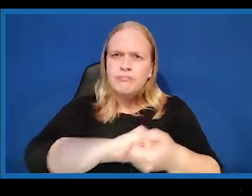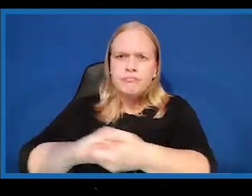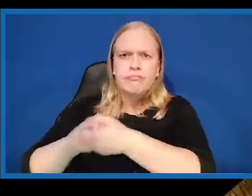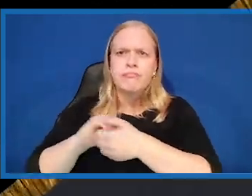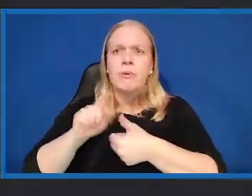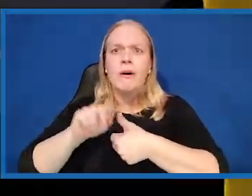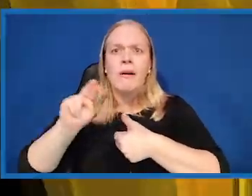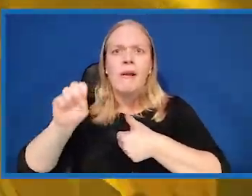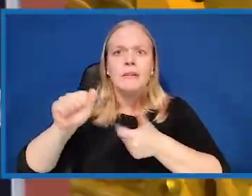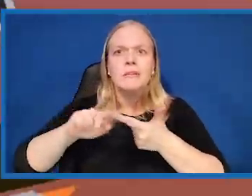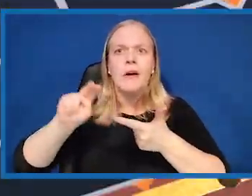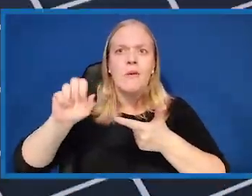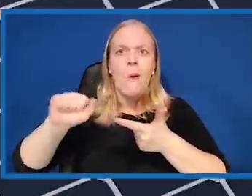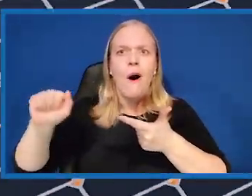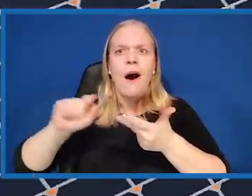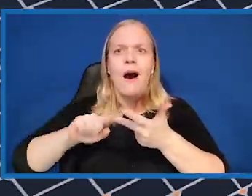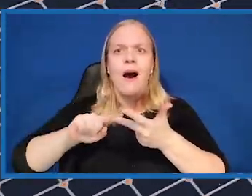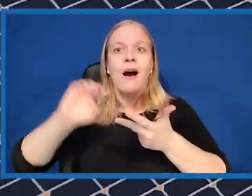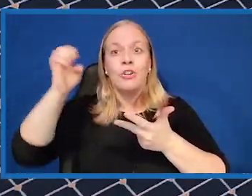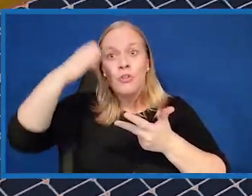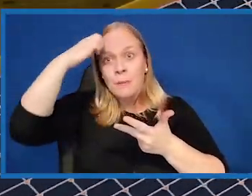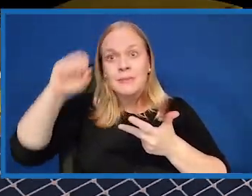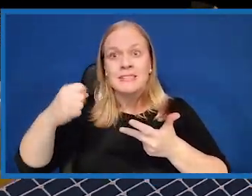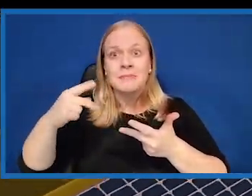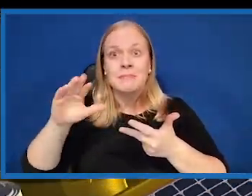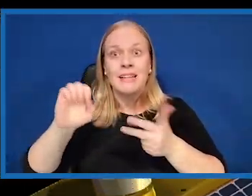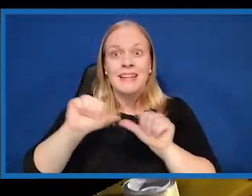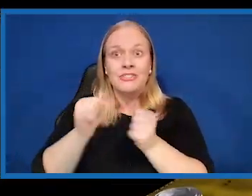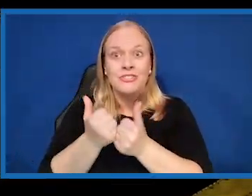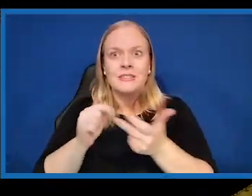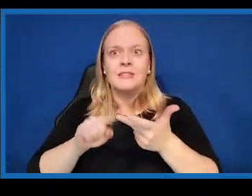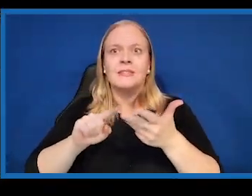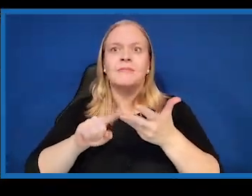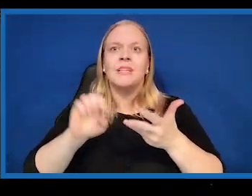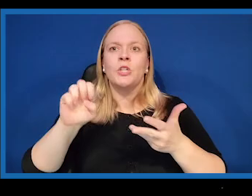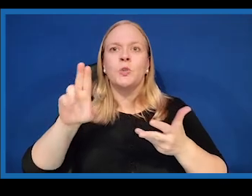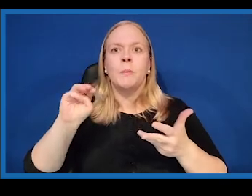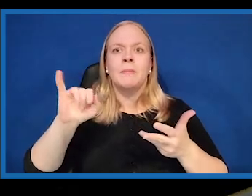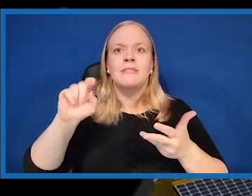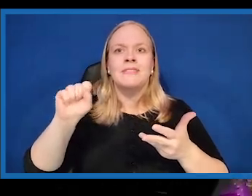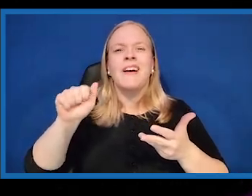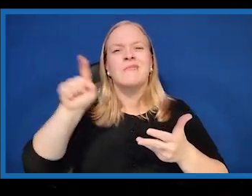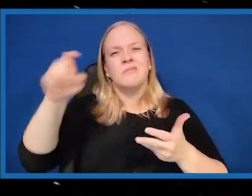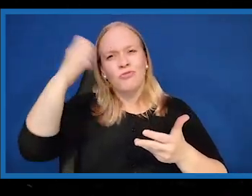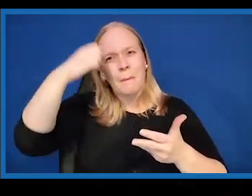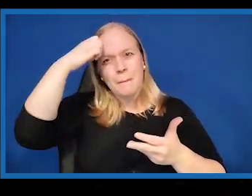THE EUROPEAN SPACE AGENCY, AND-AND ALSO EUMETSAT IN EUROPE TO MEASURE SEA LEVEL. THIS SORT OF TOP HALF